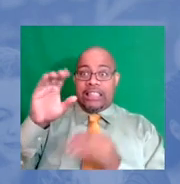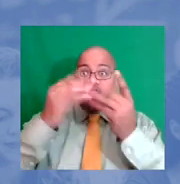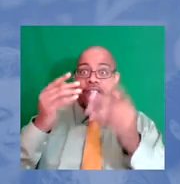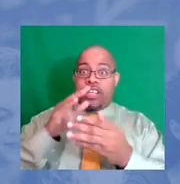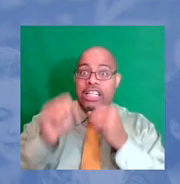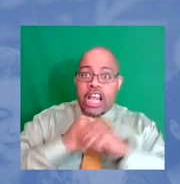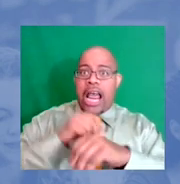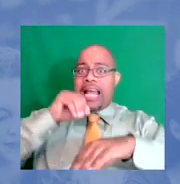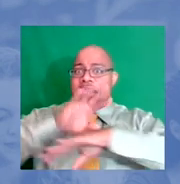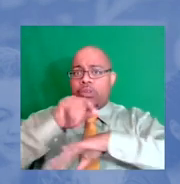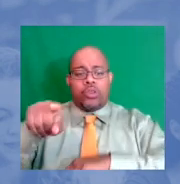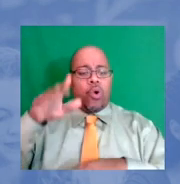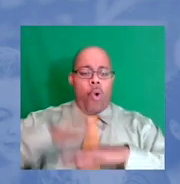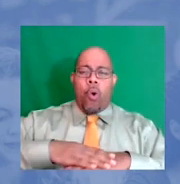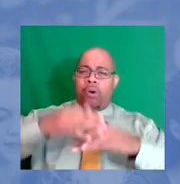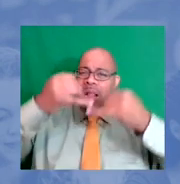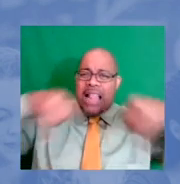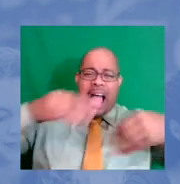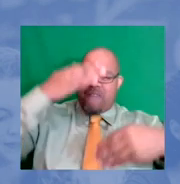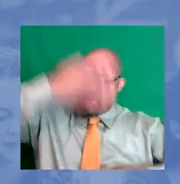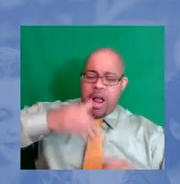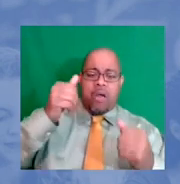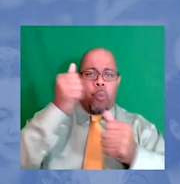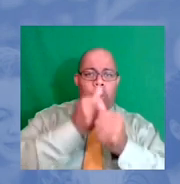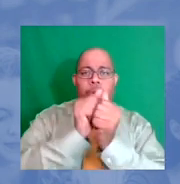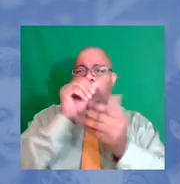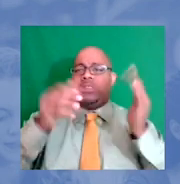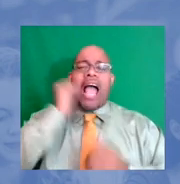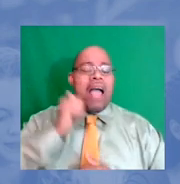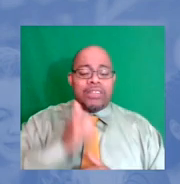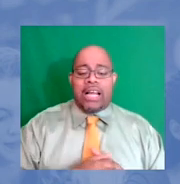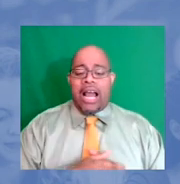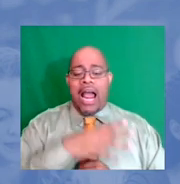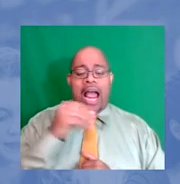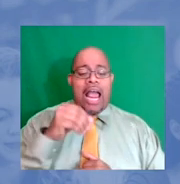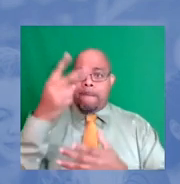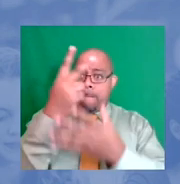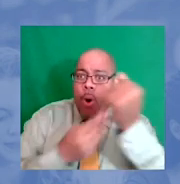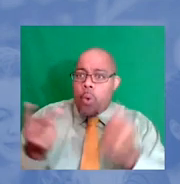FRONT LINES WITH STUDENTS EVERY SINGLE DAY. AND YOU BOTH SEE THESE INEQUITIES THAT DR.